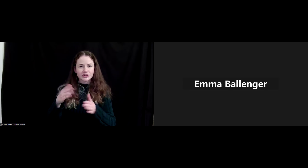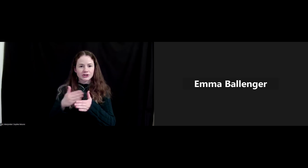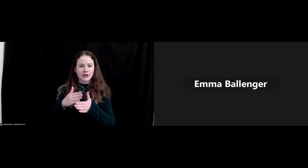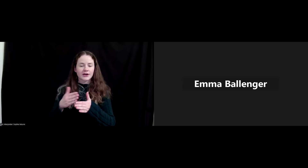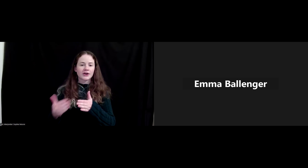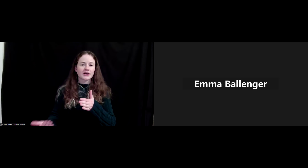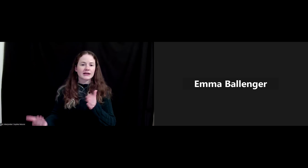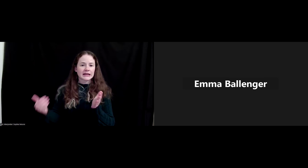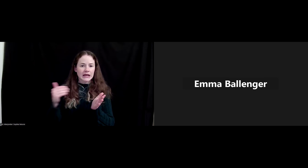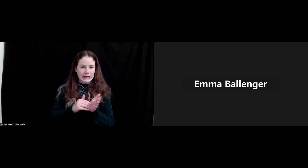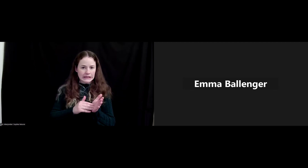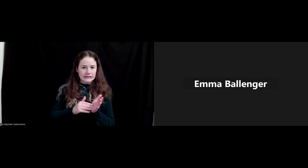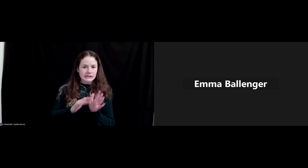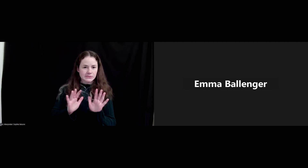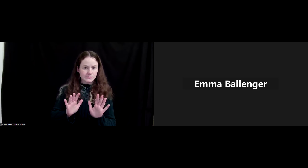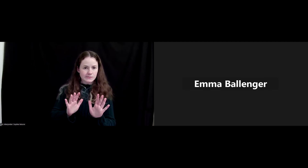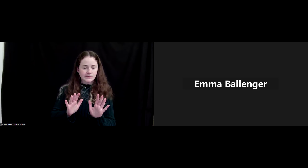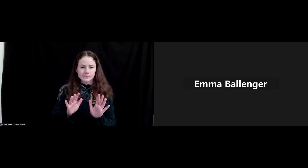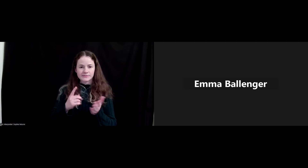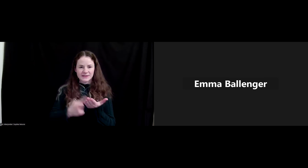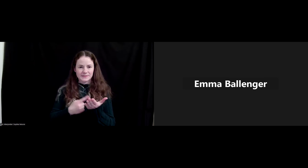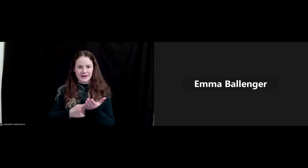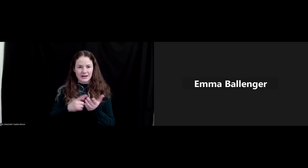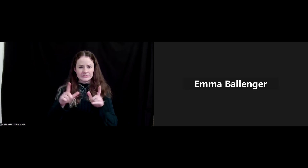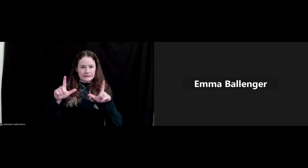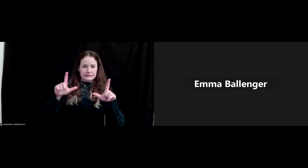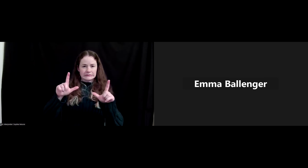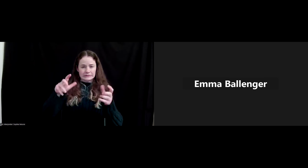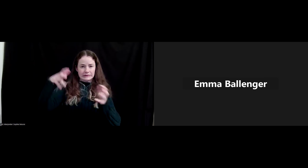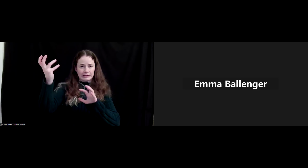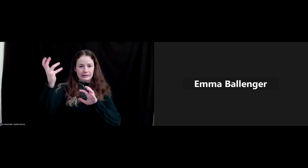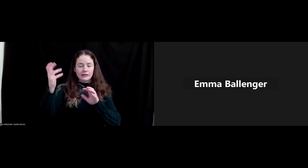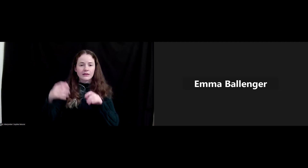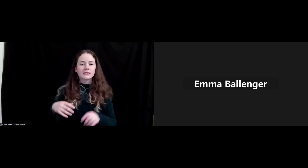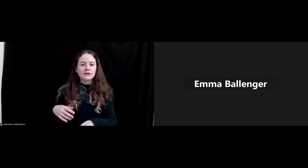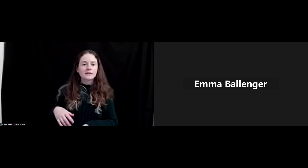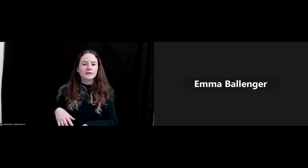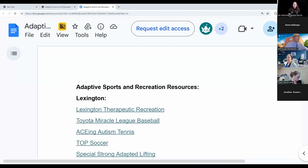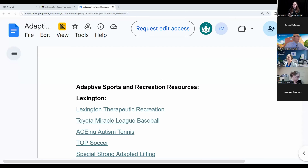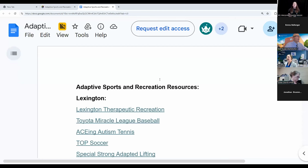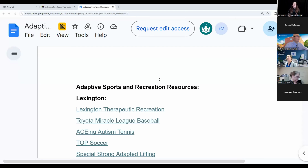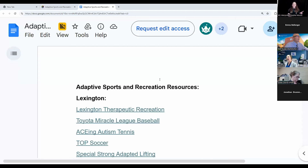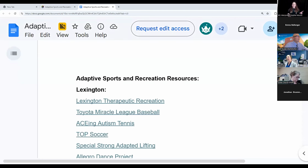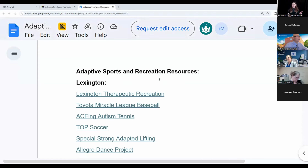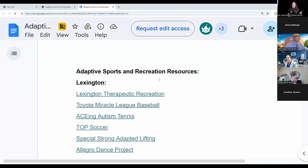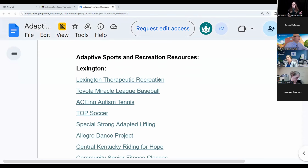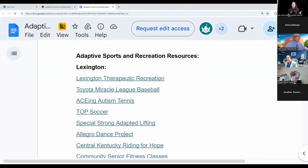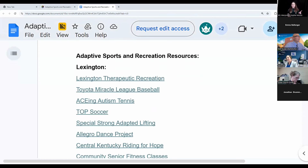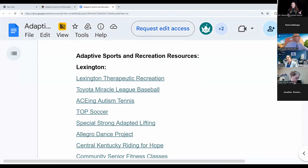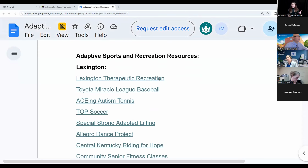screen gets cranky on me. So here is a lot of the same information